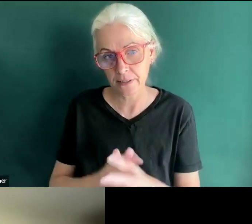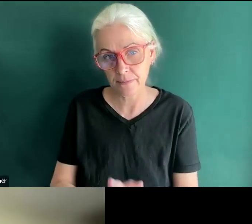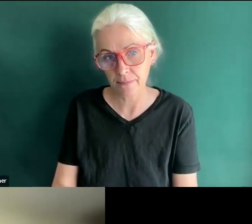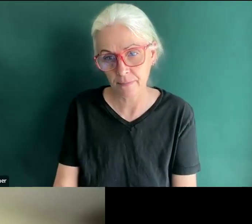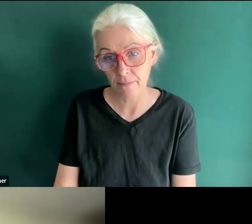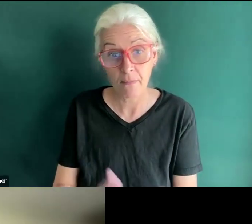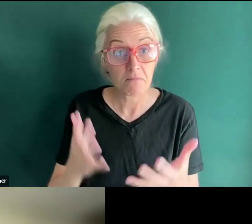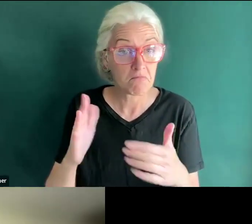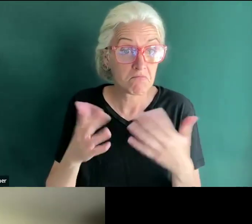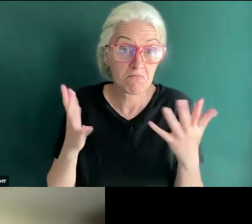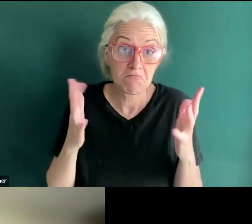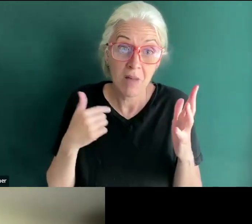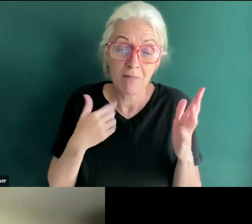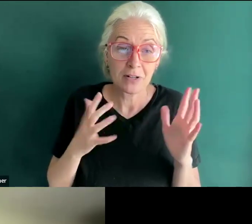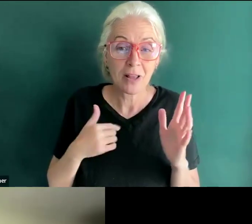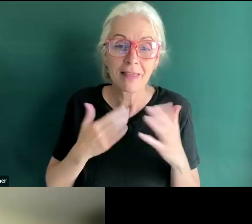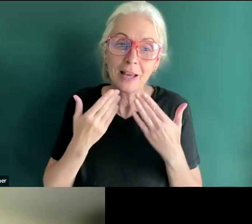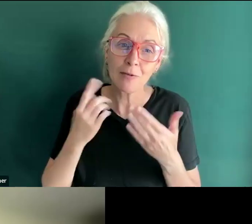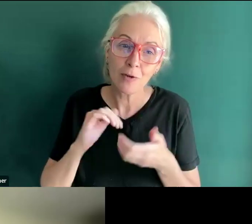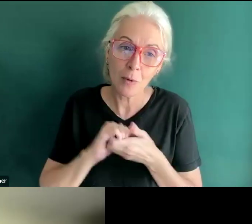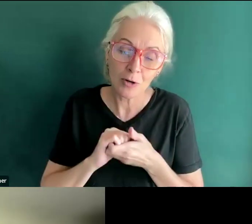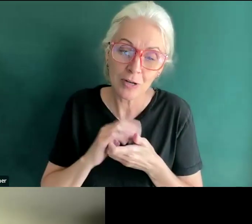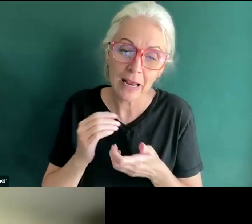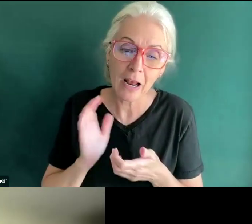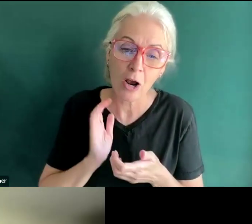that's all that I have. I'm just very thankful for our partnership and our relationship, and